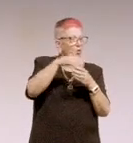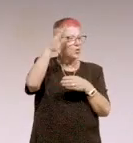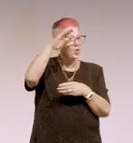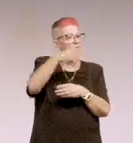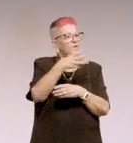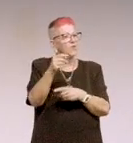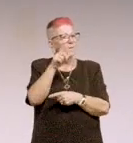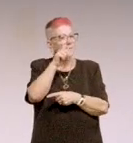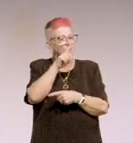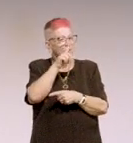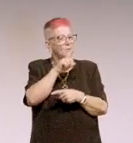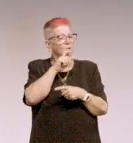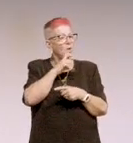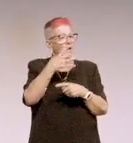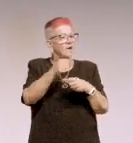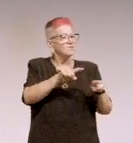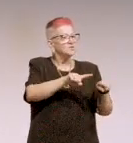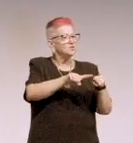including people with different perspectives.